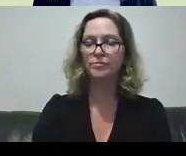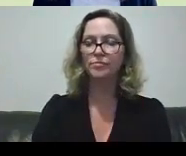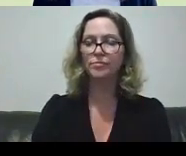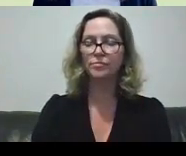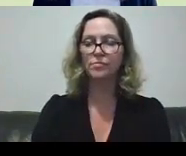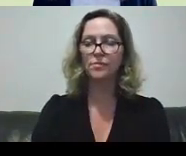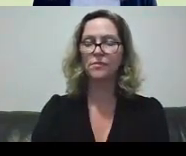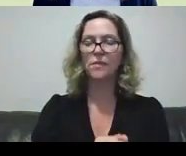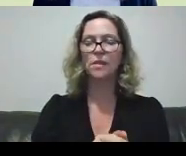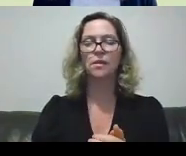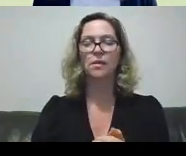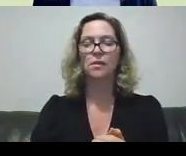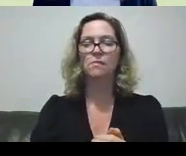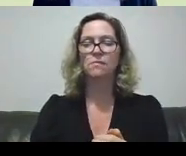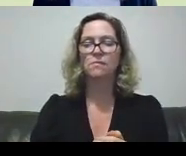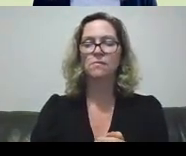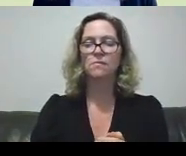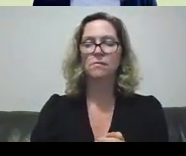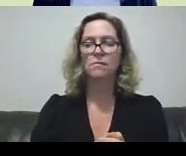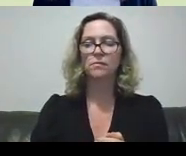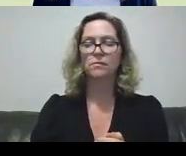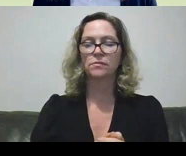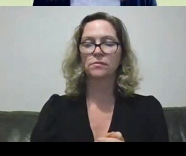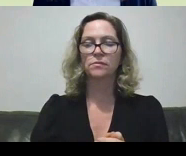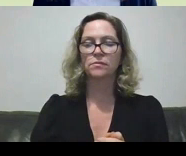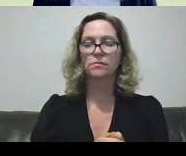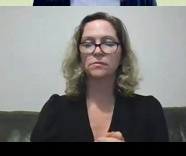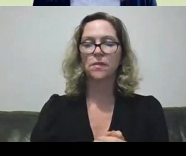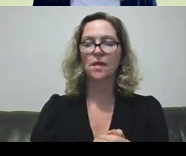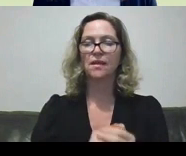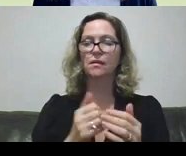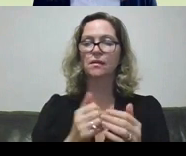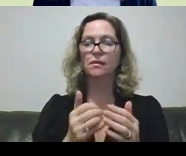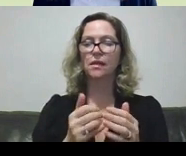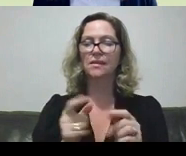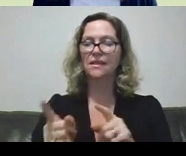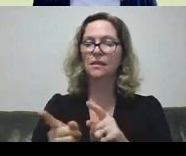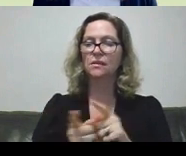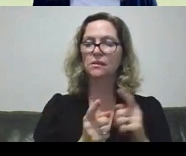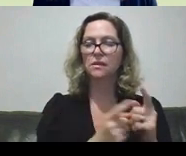bigger there's also a very broad range of ability and quality between